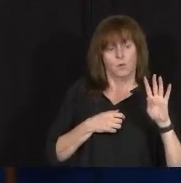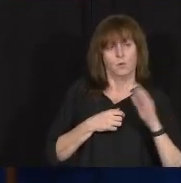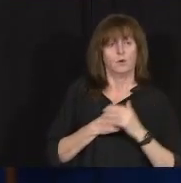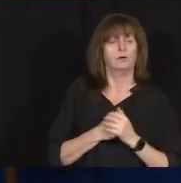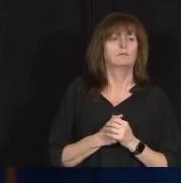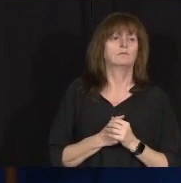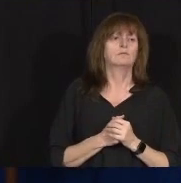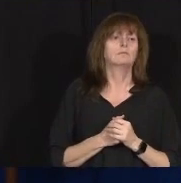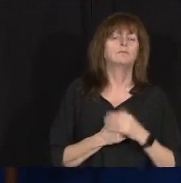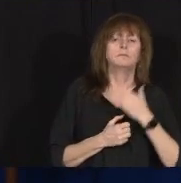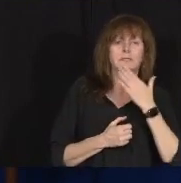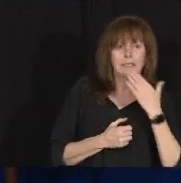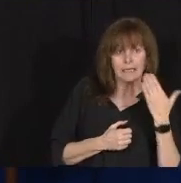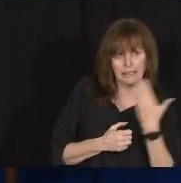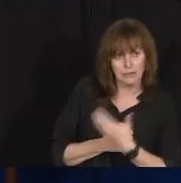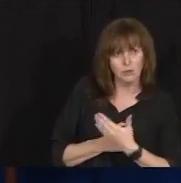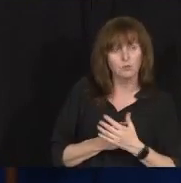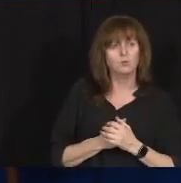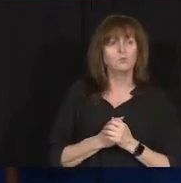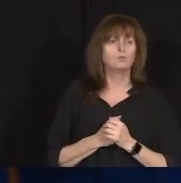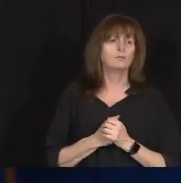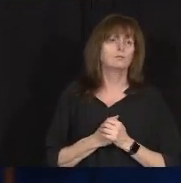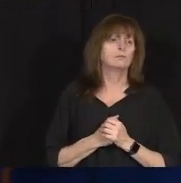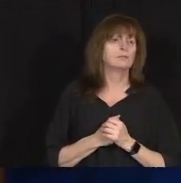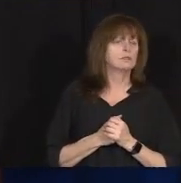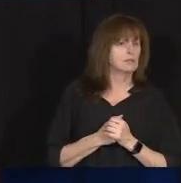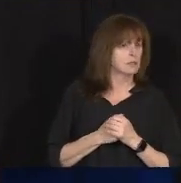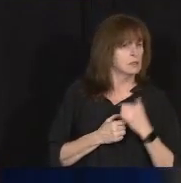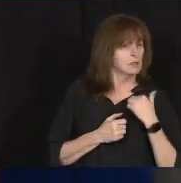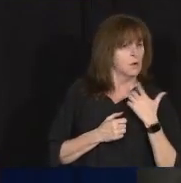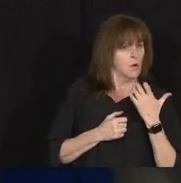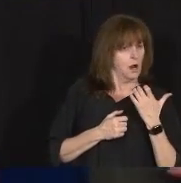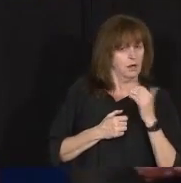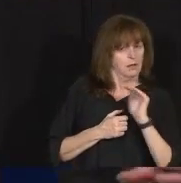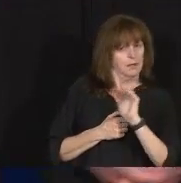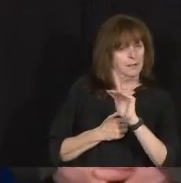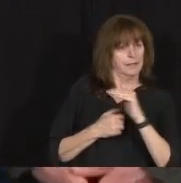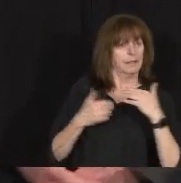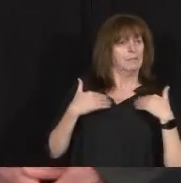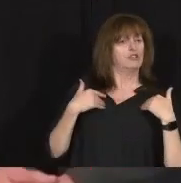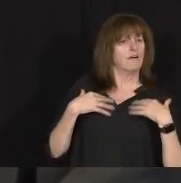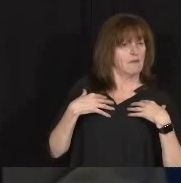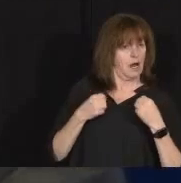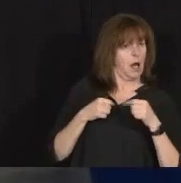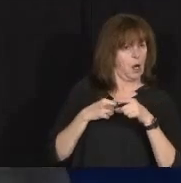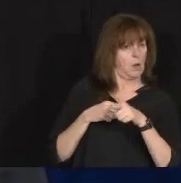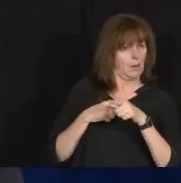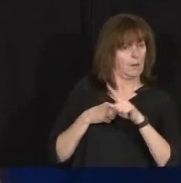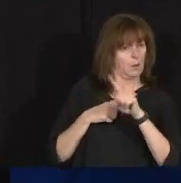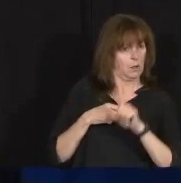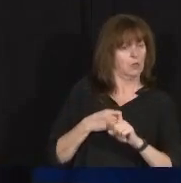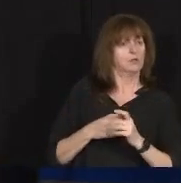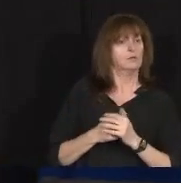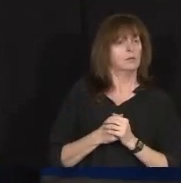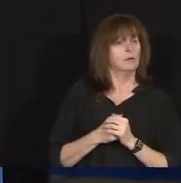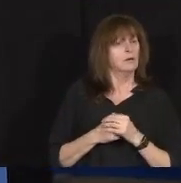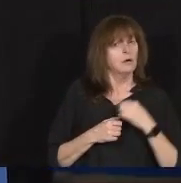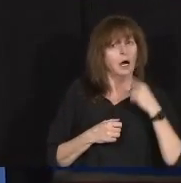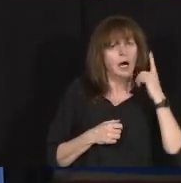Thank you. W e have heard of people have lost their jobs and because they've lost their job or